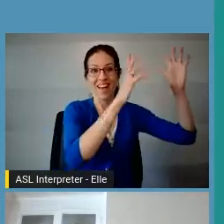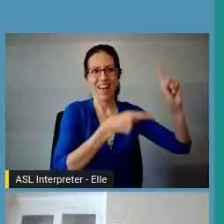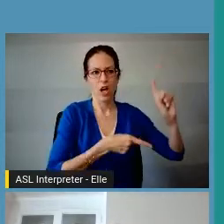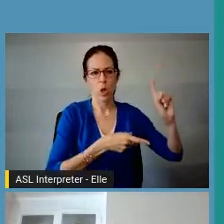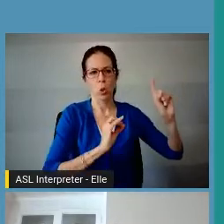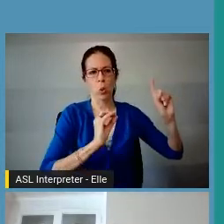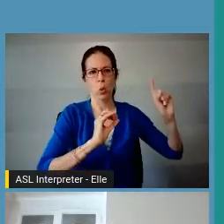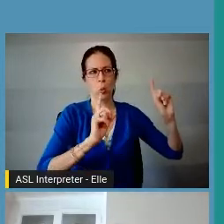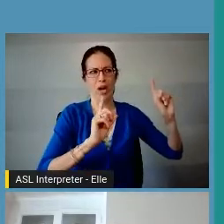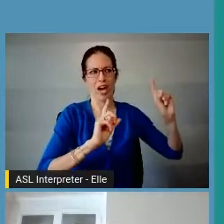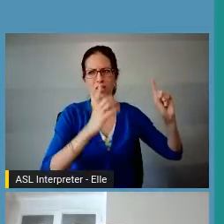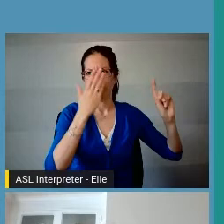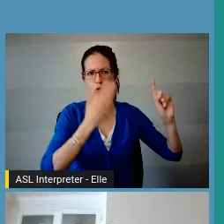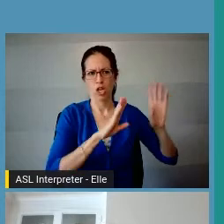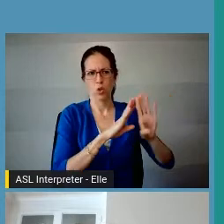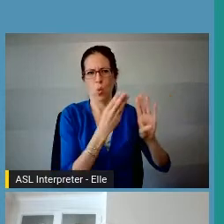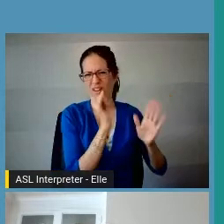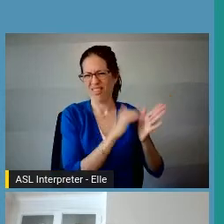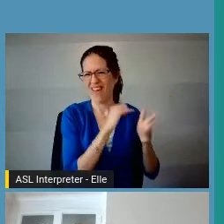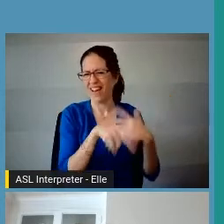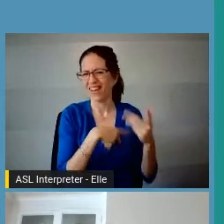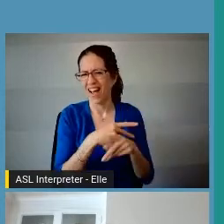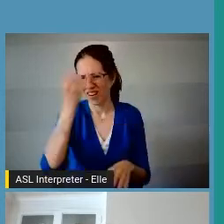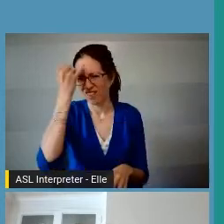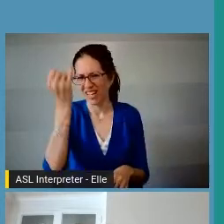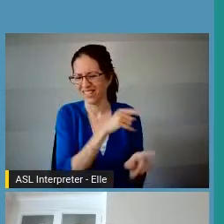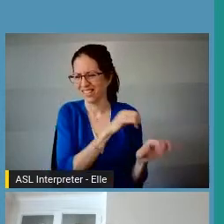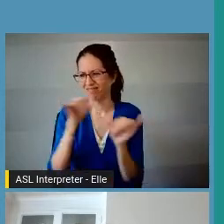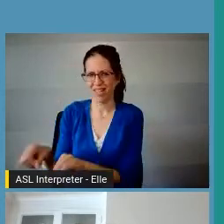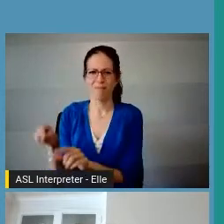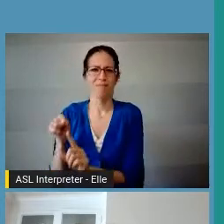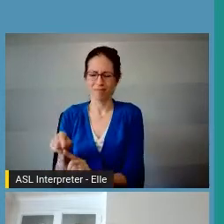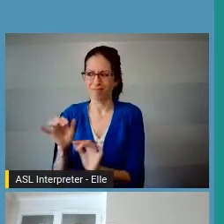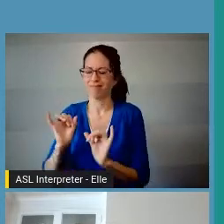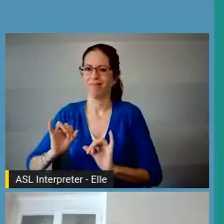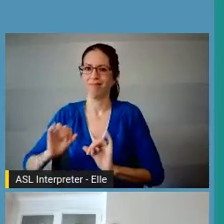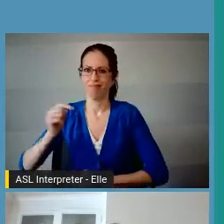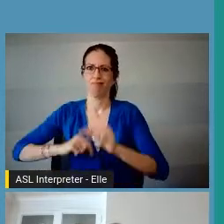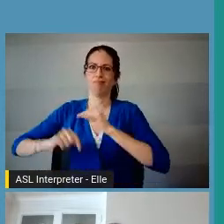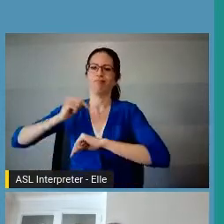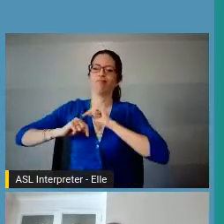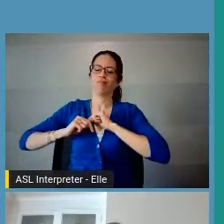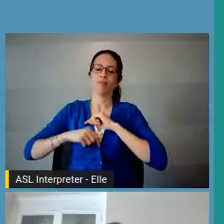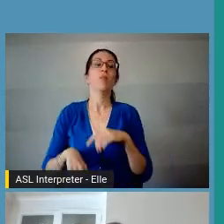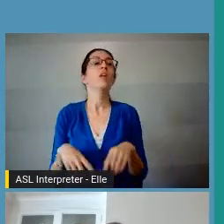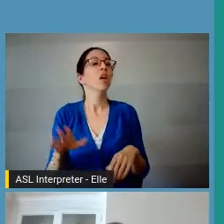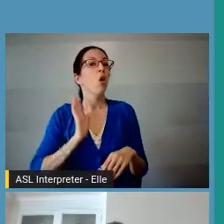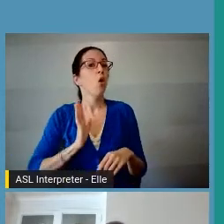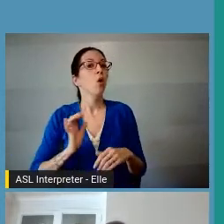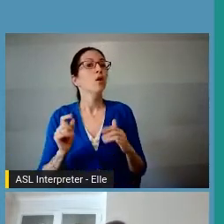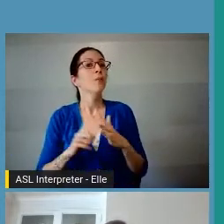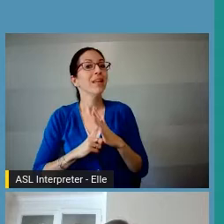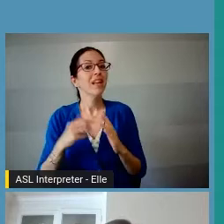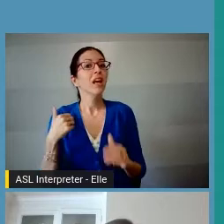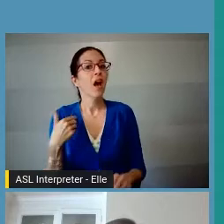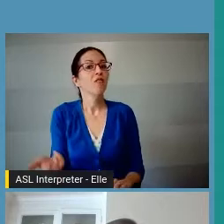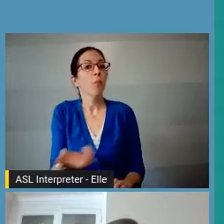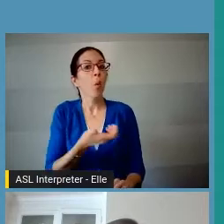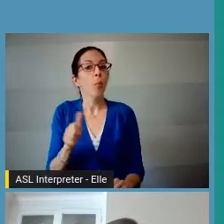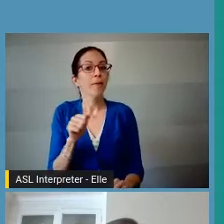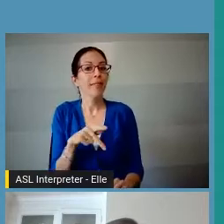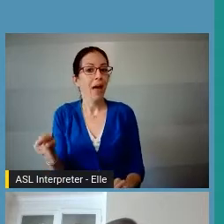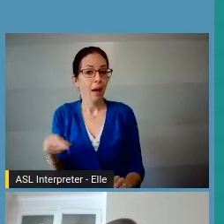And finally I mentioned at the beginning we had a mobile app that they launched at the